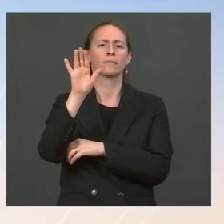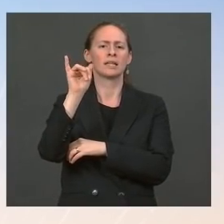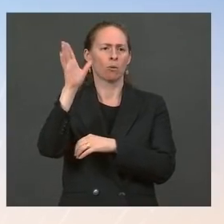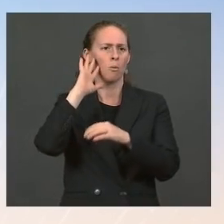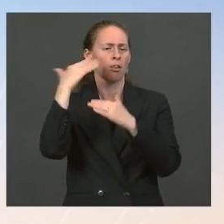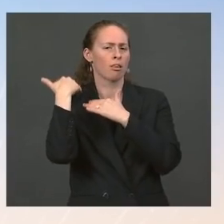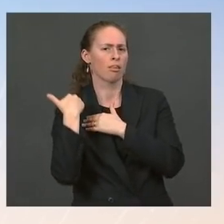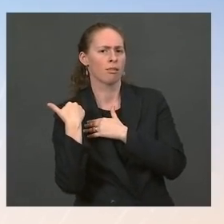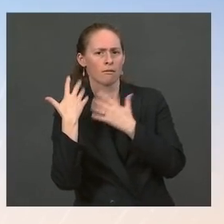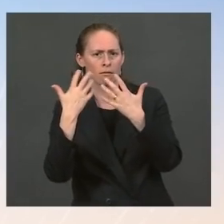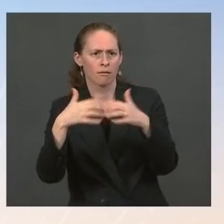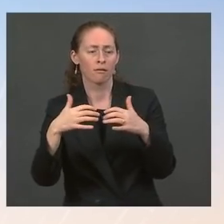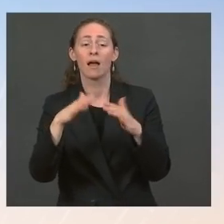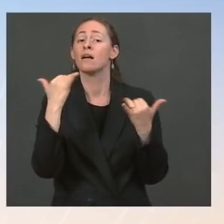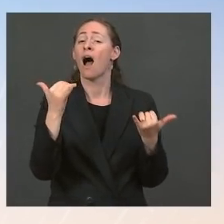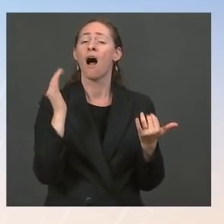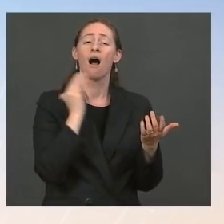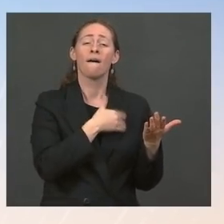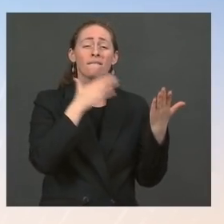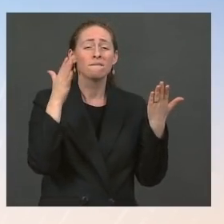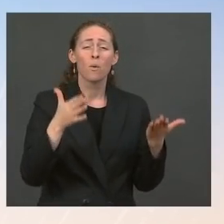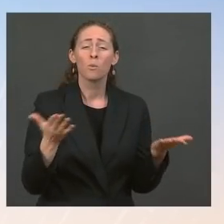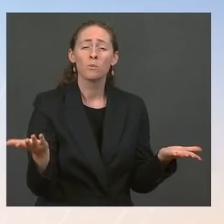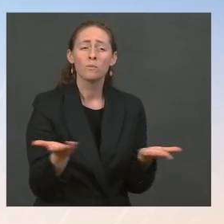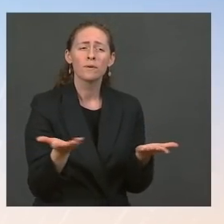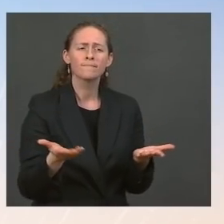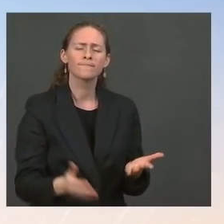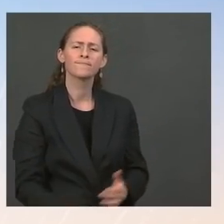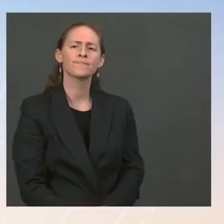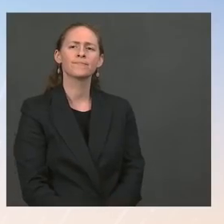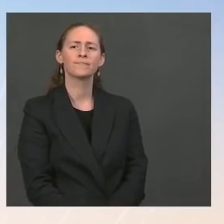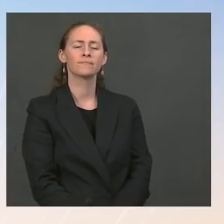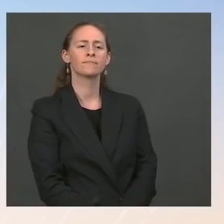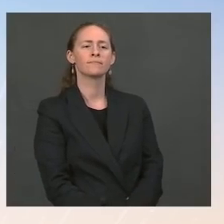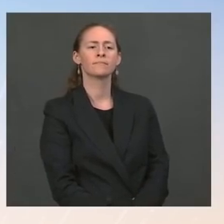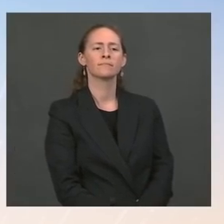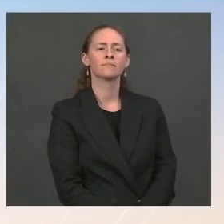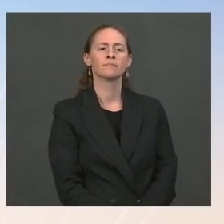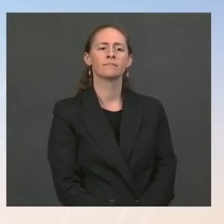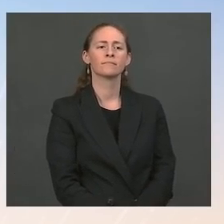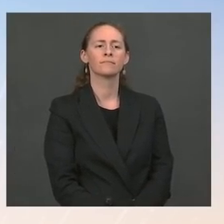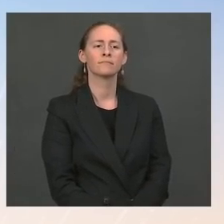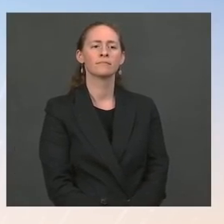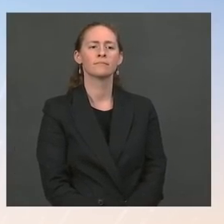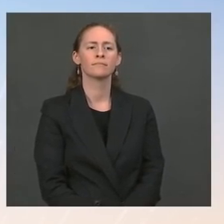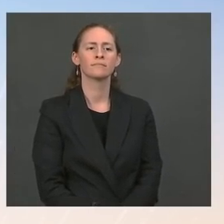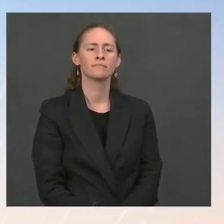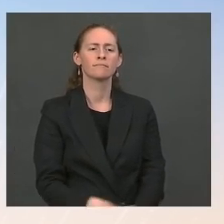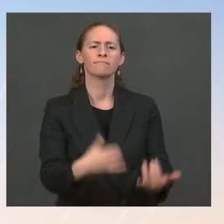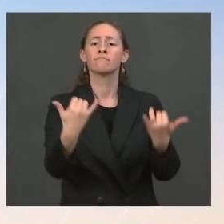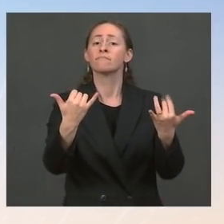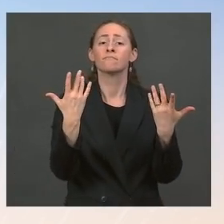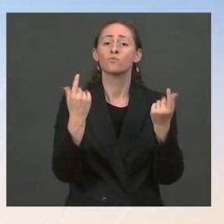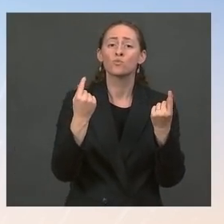are with officials on the ground, including from the FBI, working closely with our diplomatic team